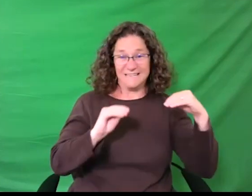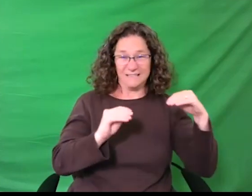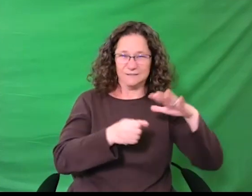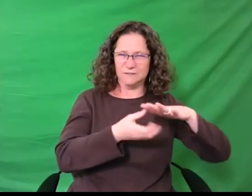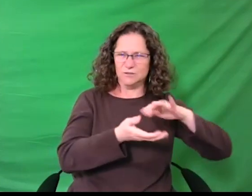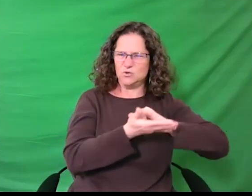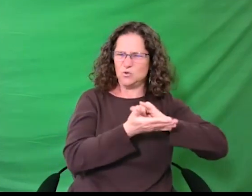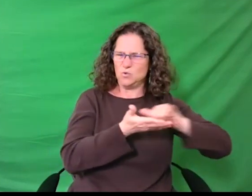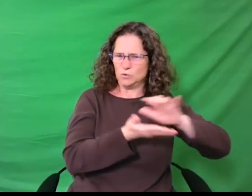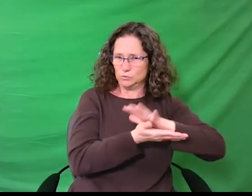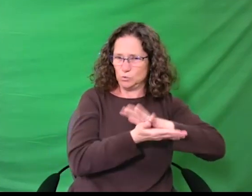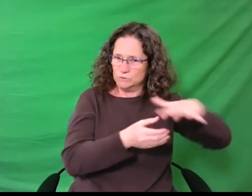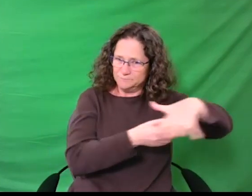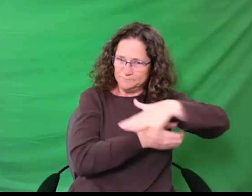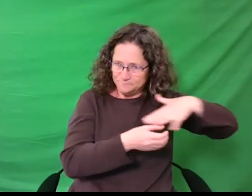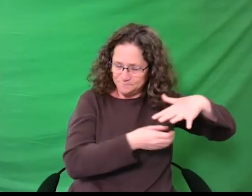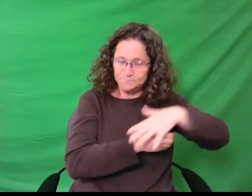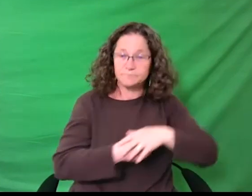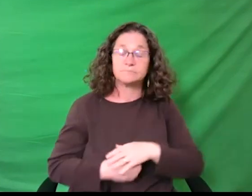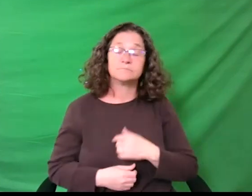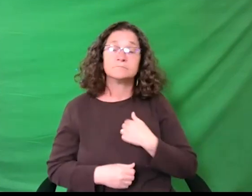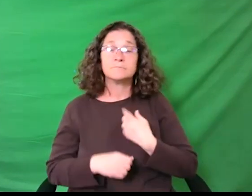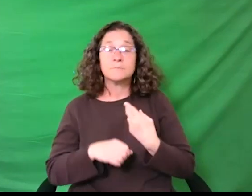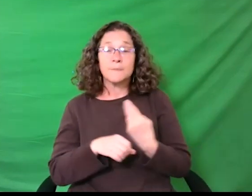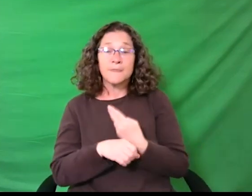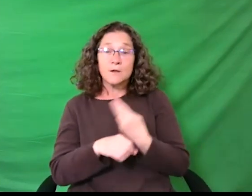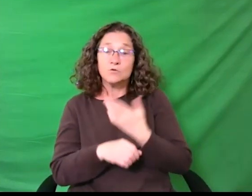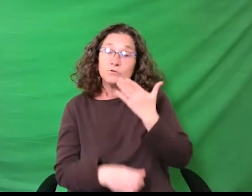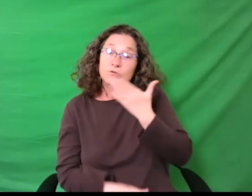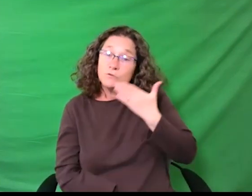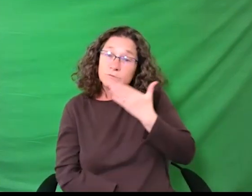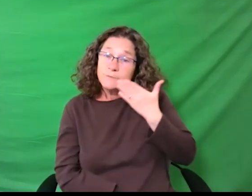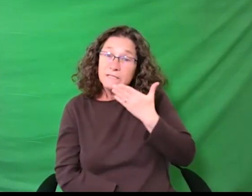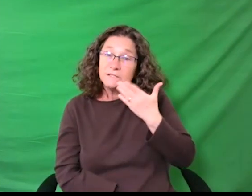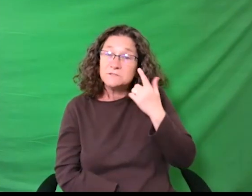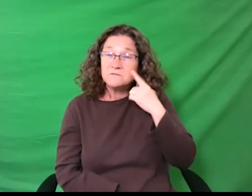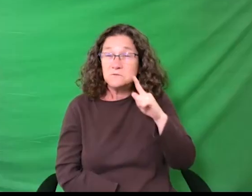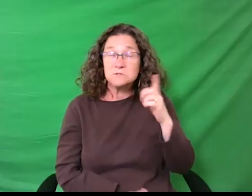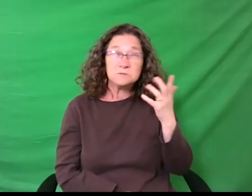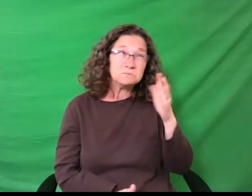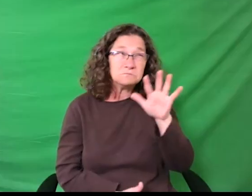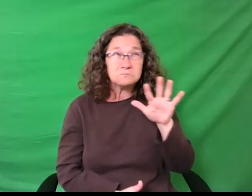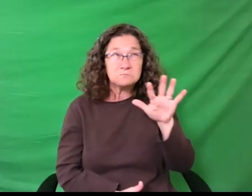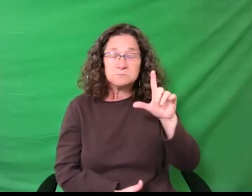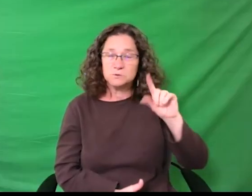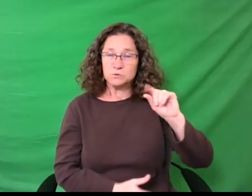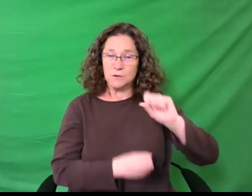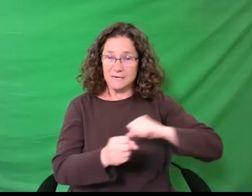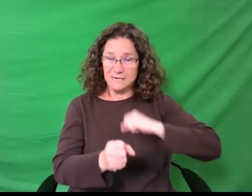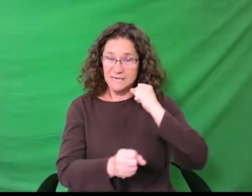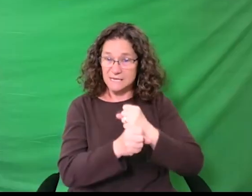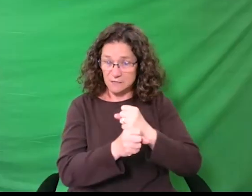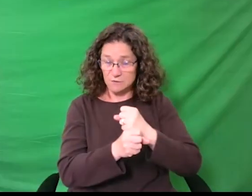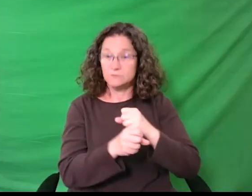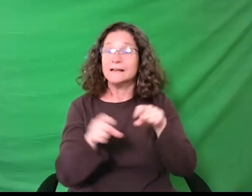I've been using the cued speech system for about 20 years as a teacher of the deaf and also have